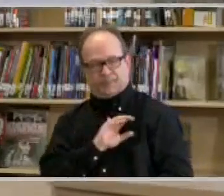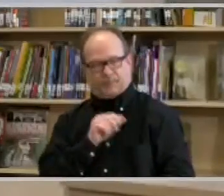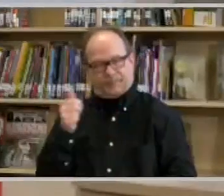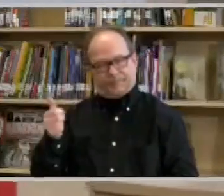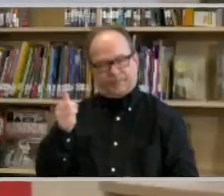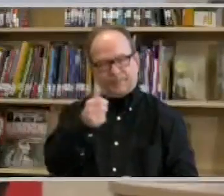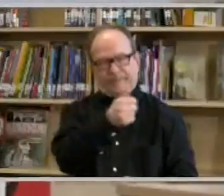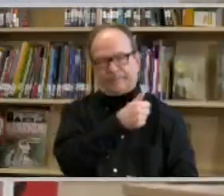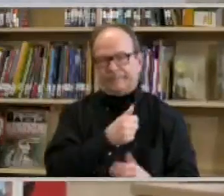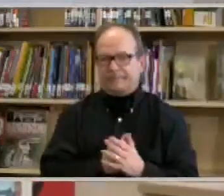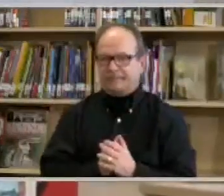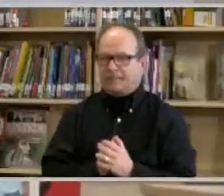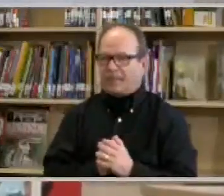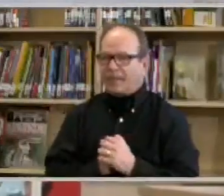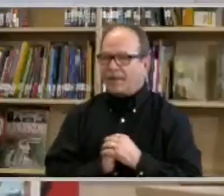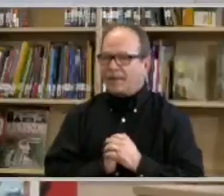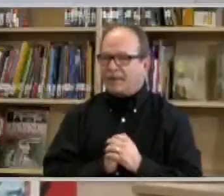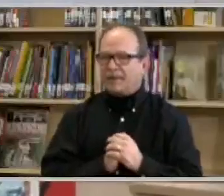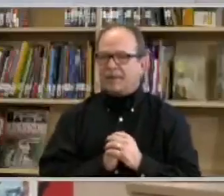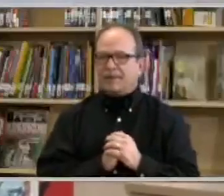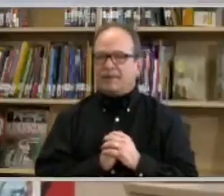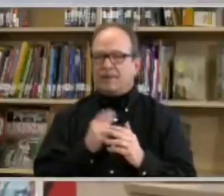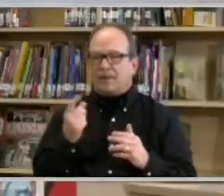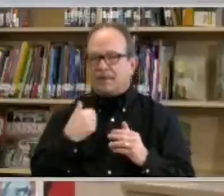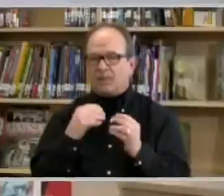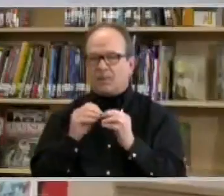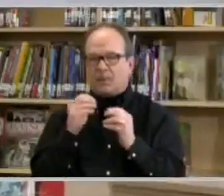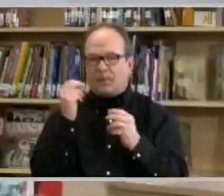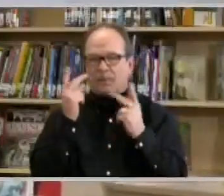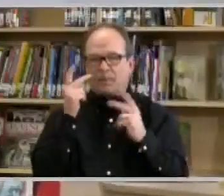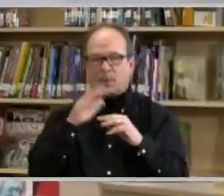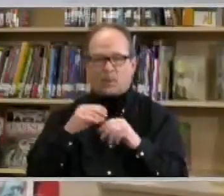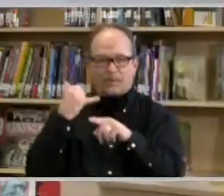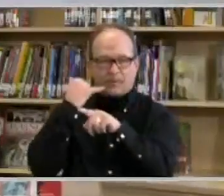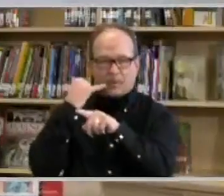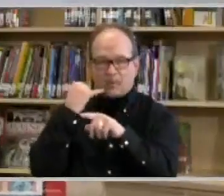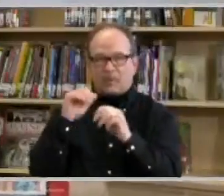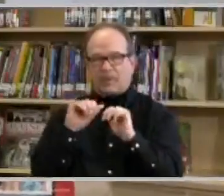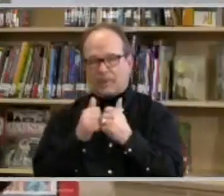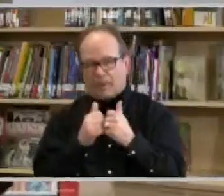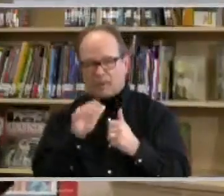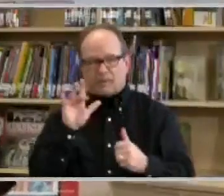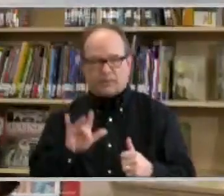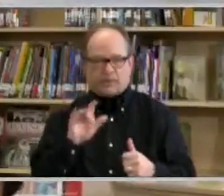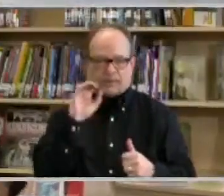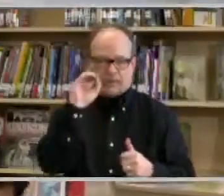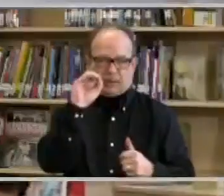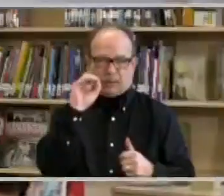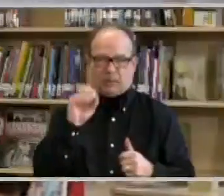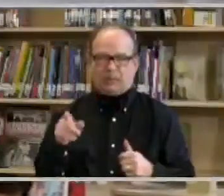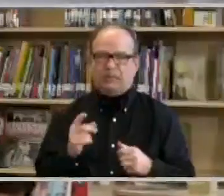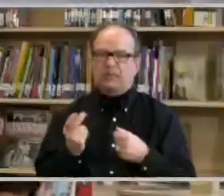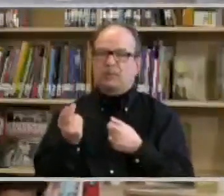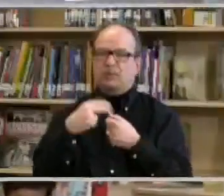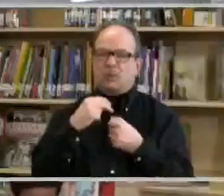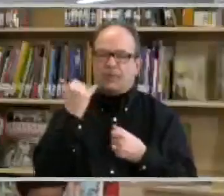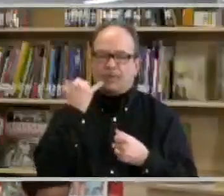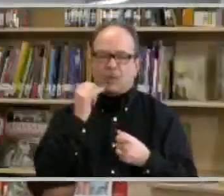QUESTIONS ON THE LINE, BUT I DO WANT TO REMIND EVERYBODY, IF YOU HAVE AN IDEA TO SHARE WITH THE MAYOR, PLEASE DO PRESS 0, AND